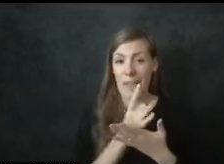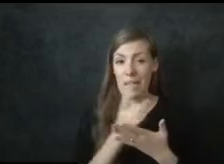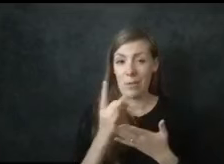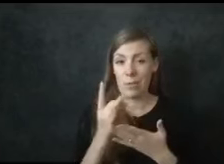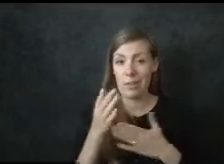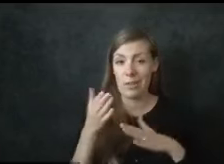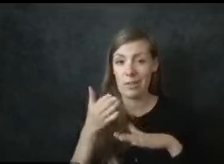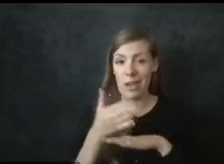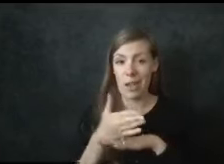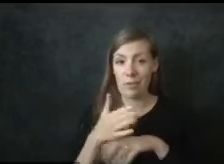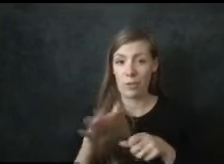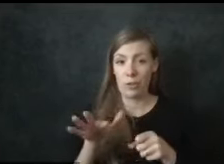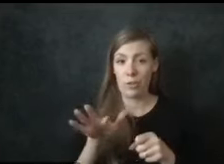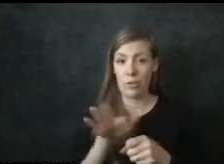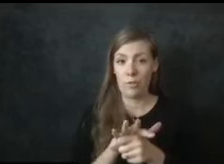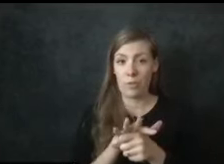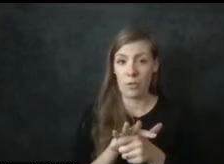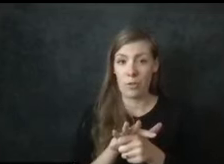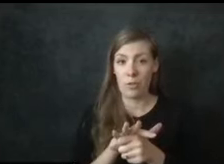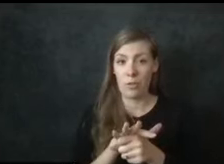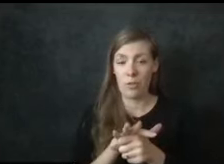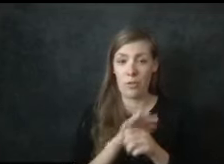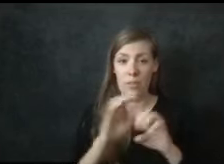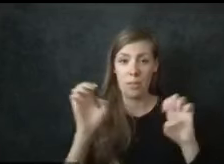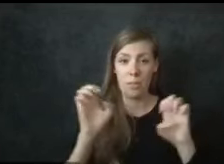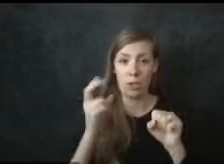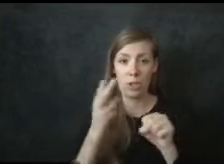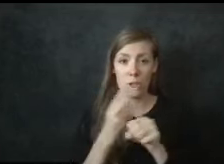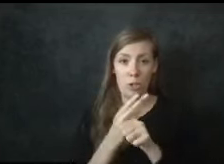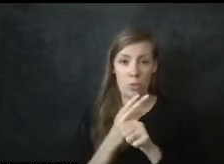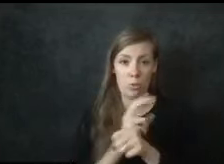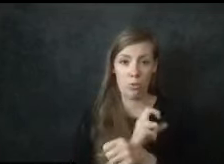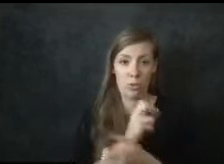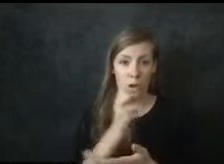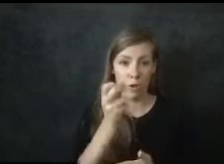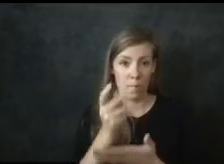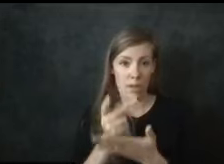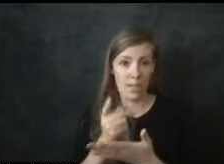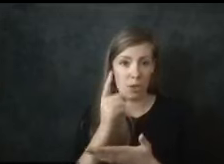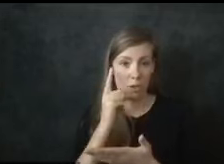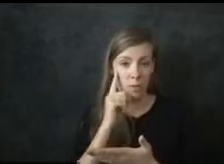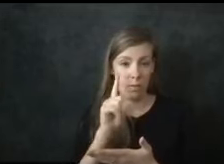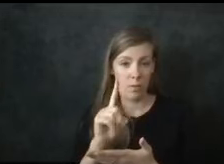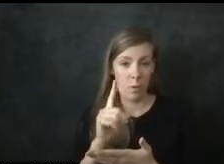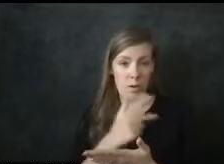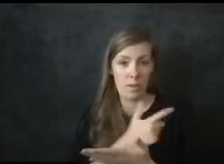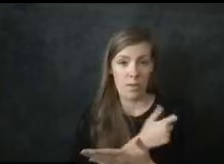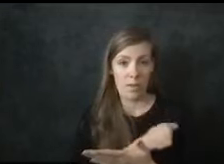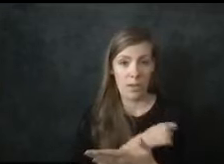the full emergency use authorization for the vaccines of kids five to eleven.